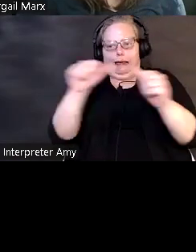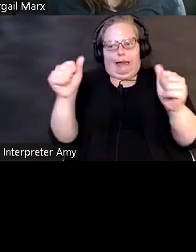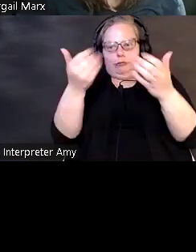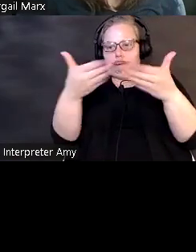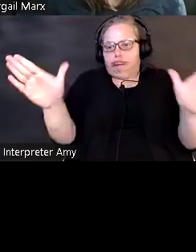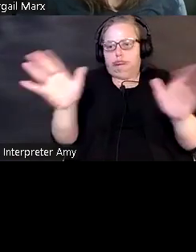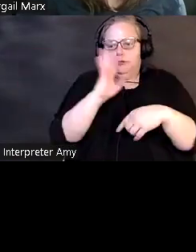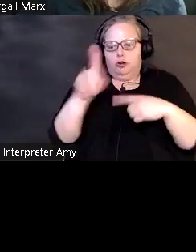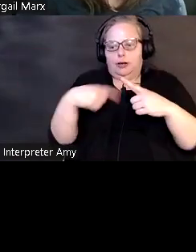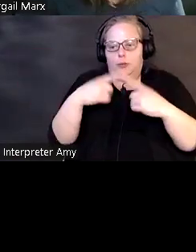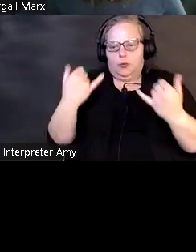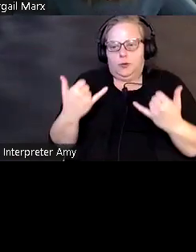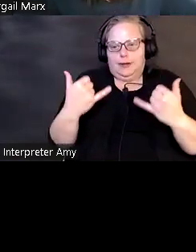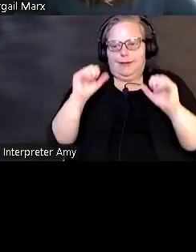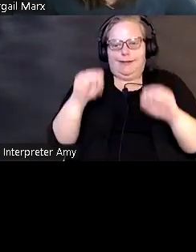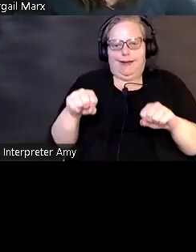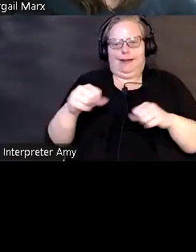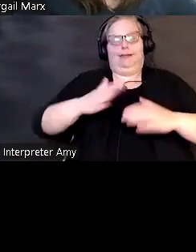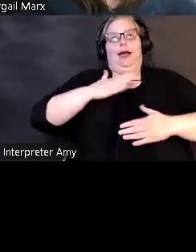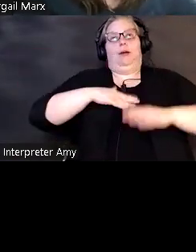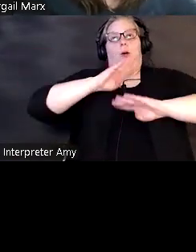I'm glad we got through with still some time for questions,